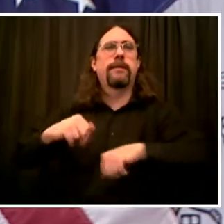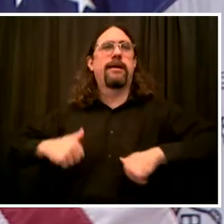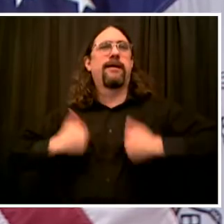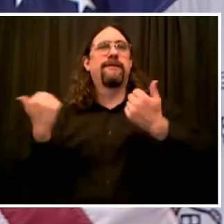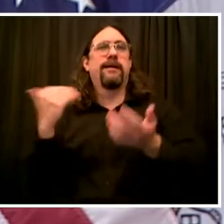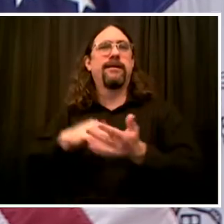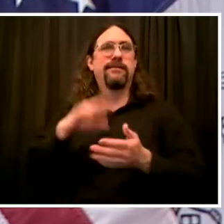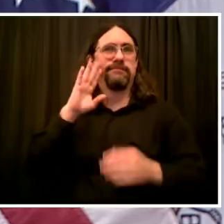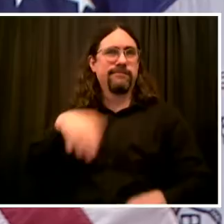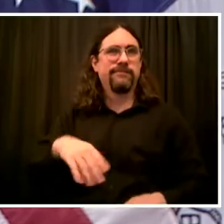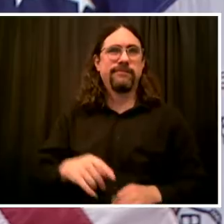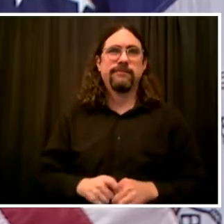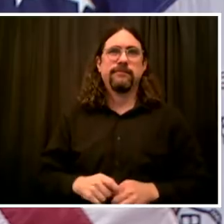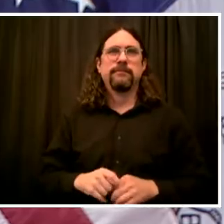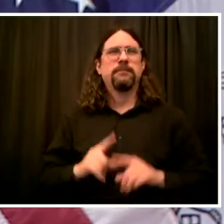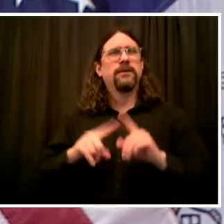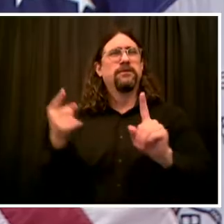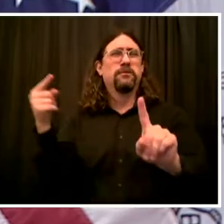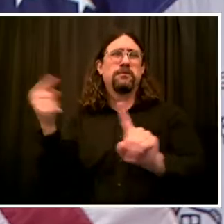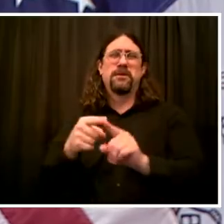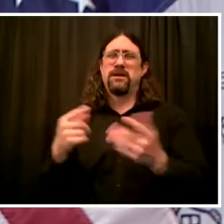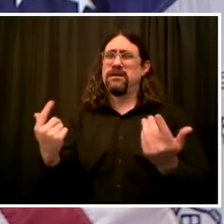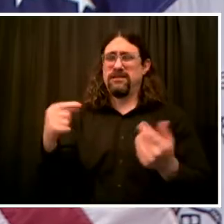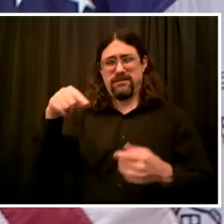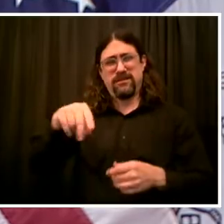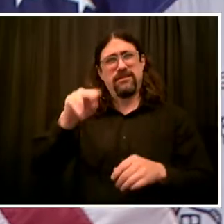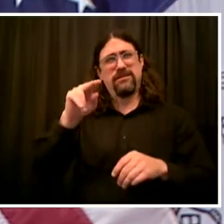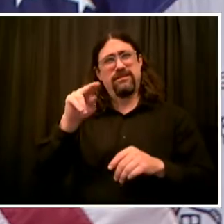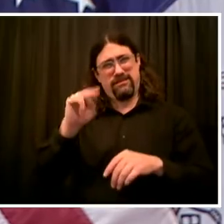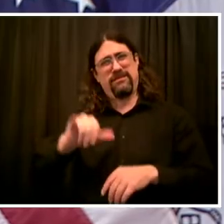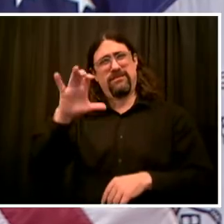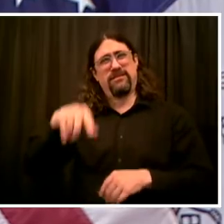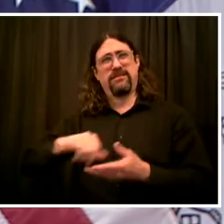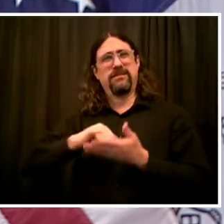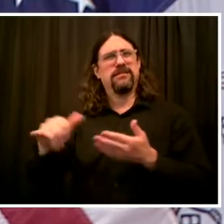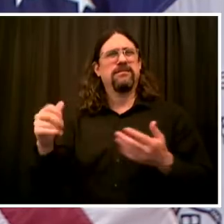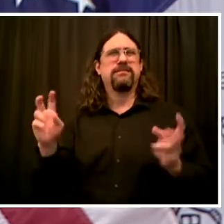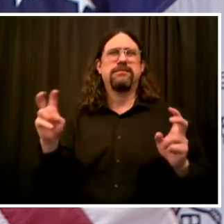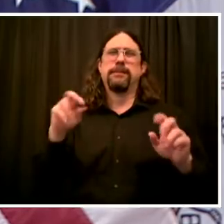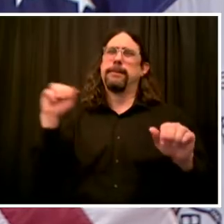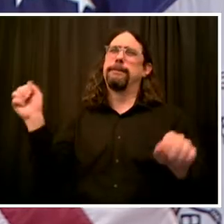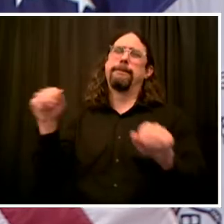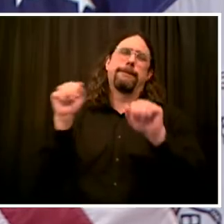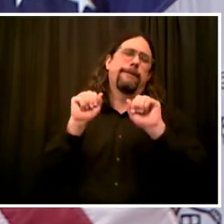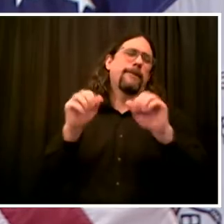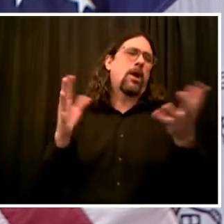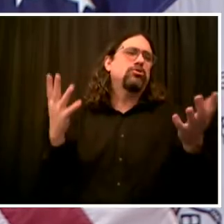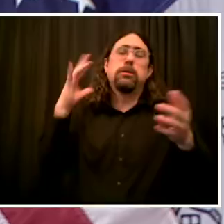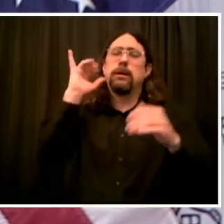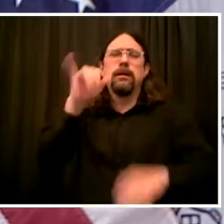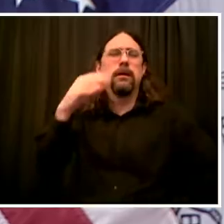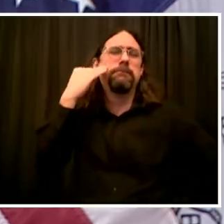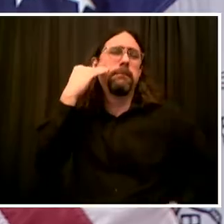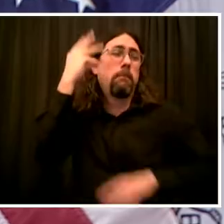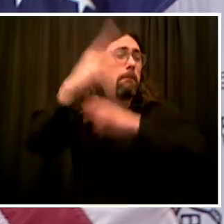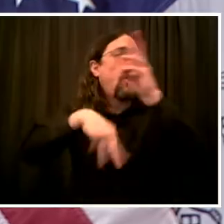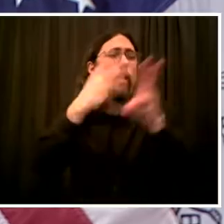MAGICAL. WHAT WE HAVE IS IRREPLACEABLE. PEOPLE FROM ALL ORVE ETH OGLBE WANT TO BE HERE, AND THAT'S GOING TO CONTINUE TO BE